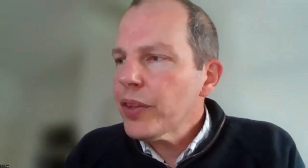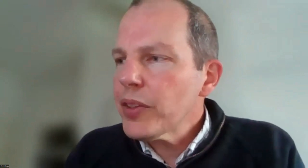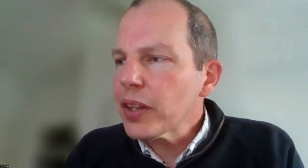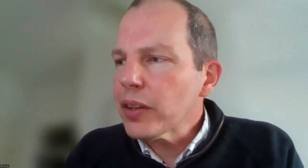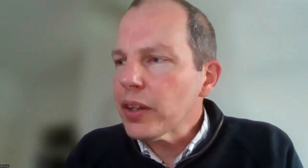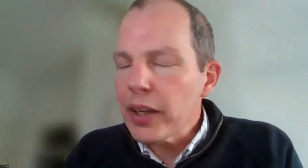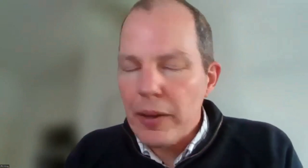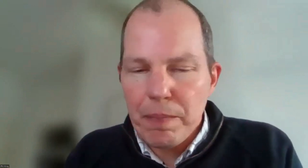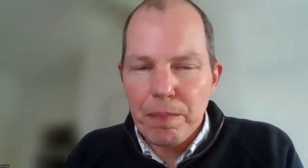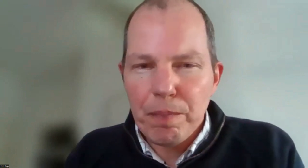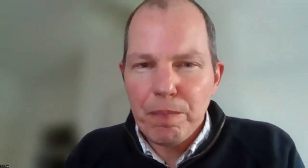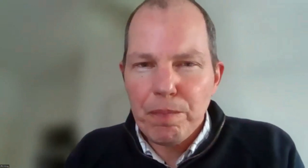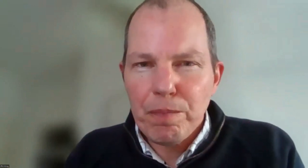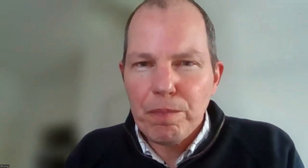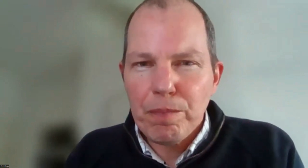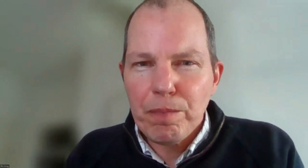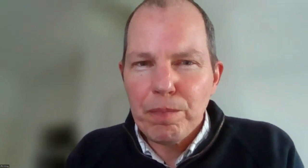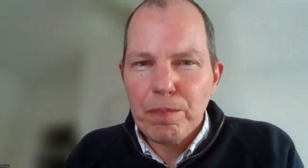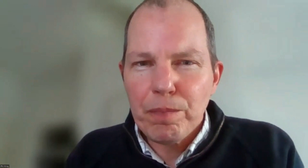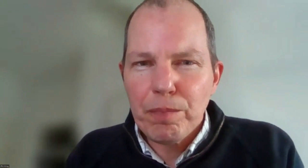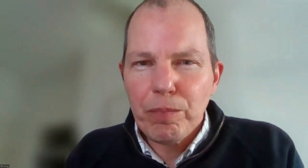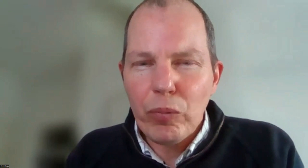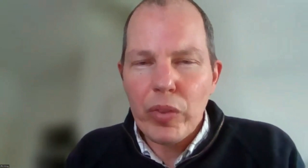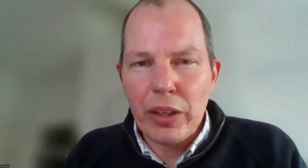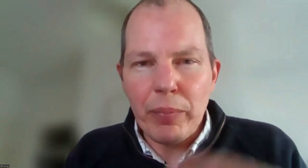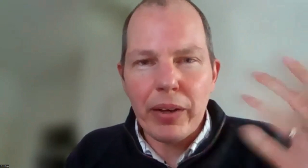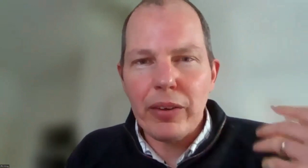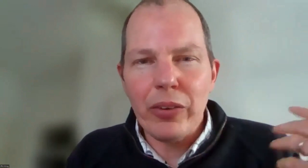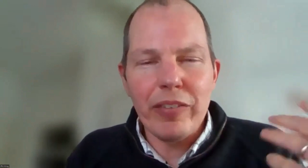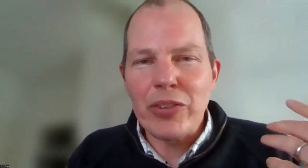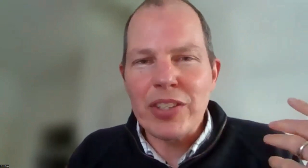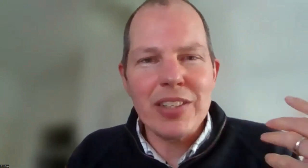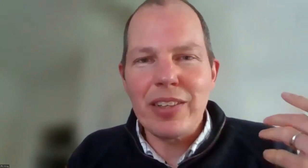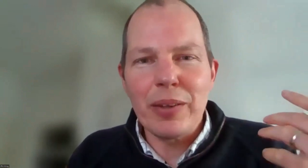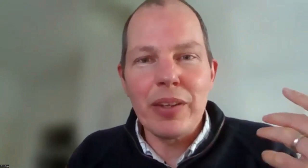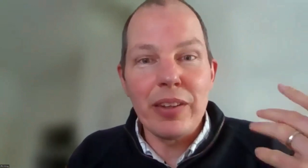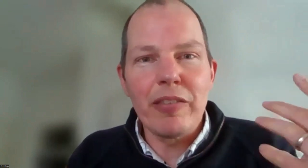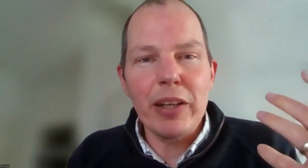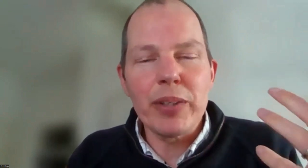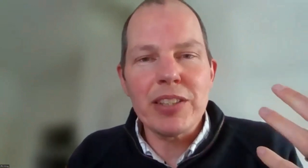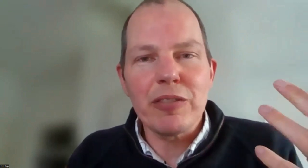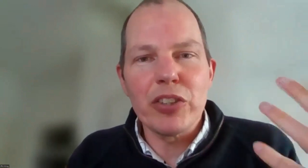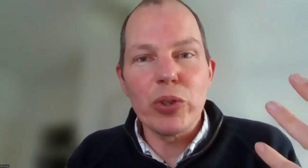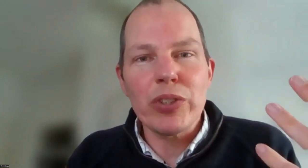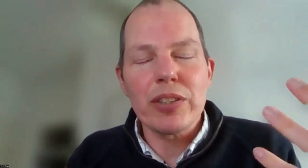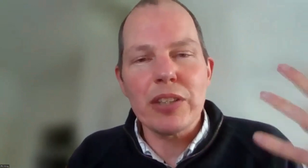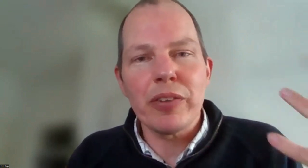the third thing that, thinking back on the experience , is the the availability of resources